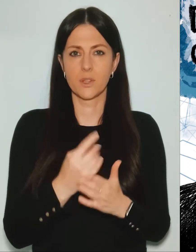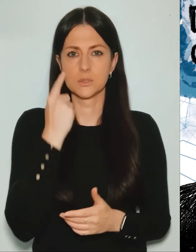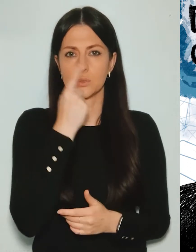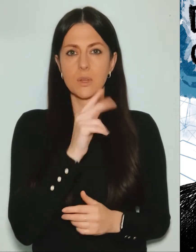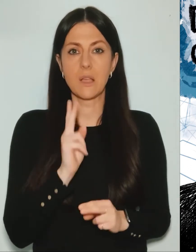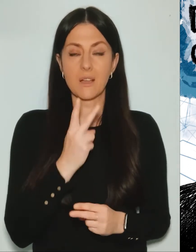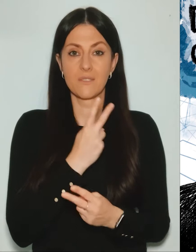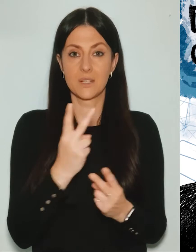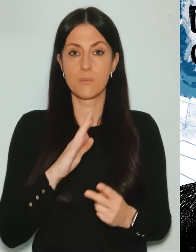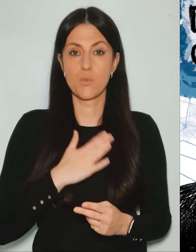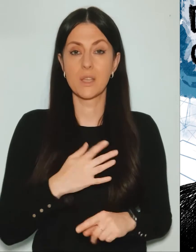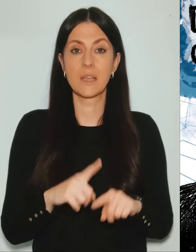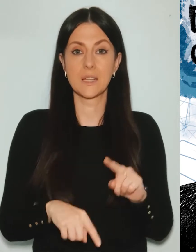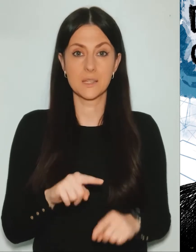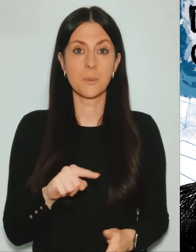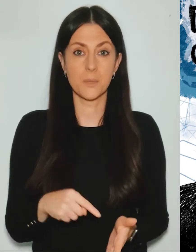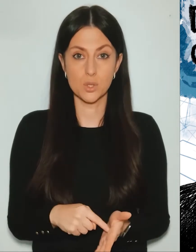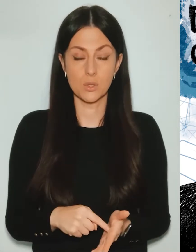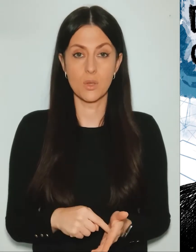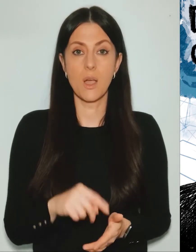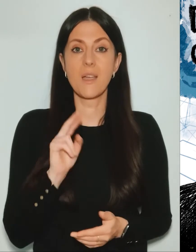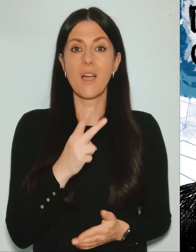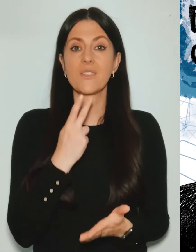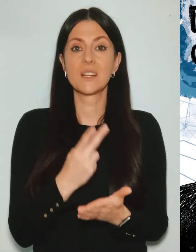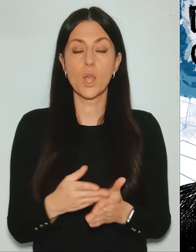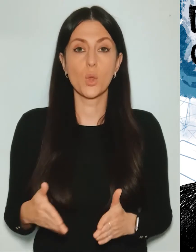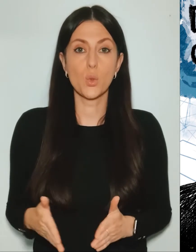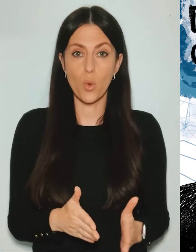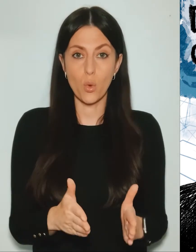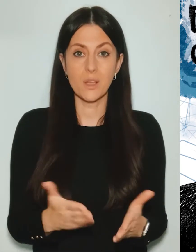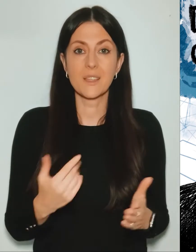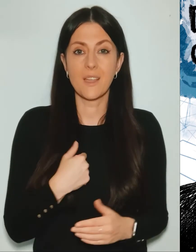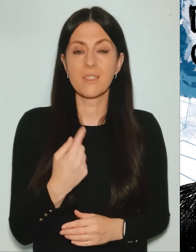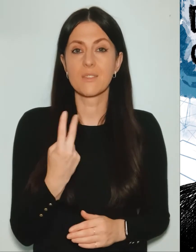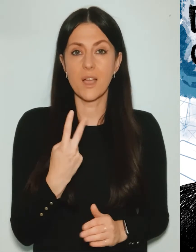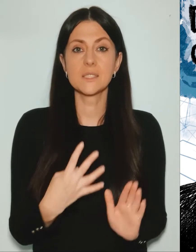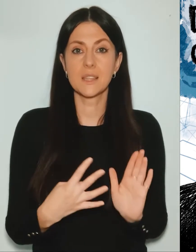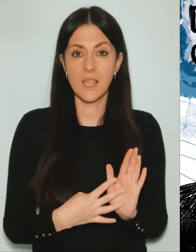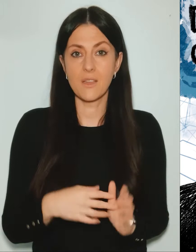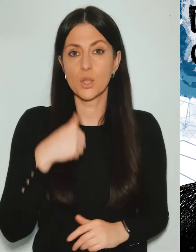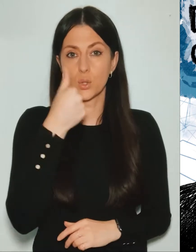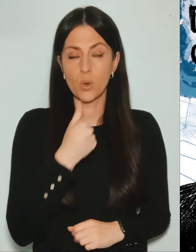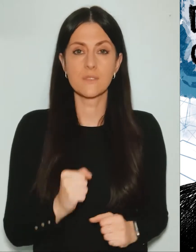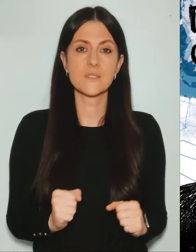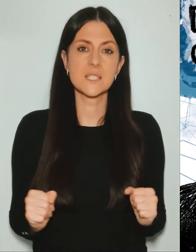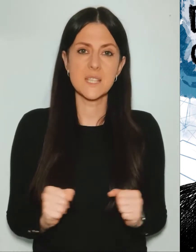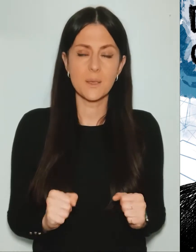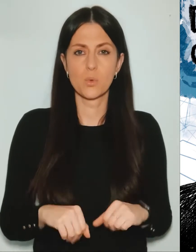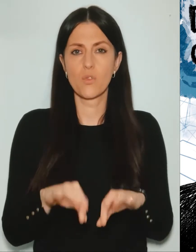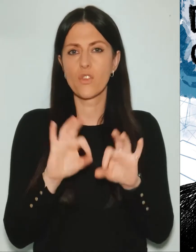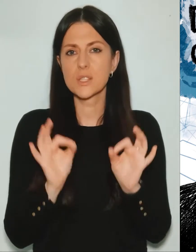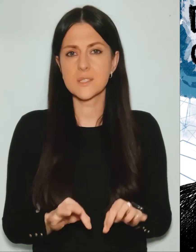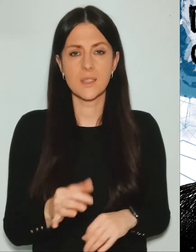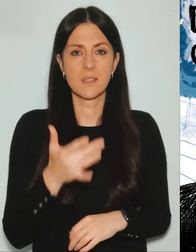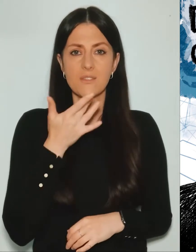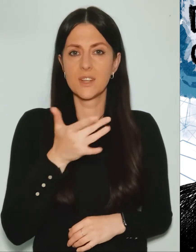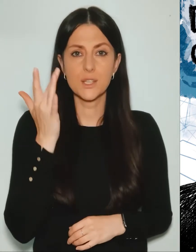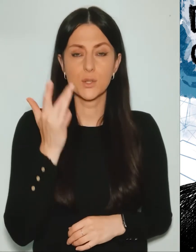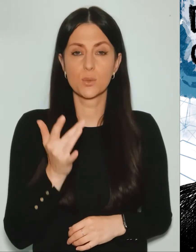what the road looks like, on which I for 29 years in the winter, in the autumn, in the summer, I had been driving to the sea...